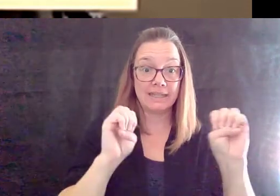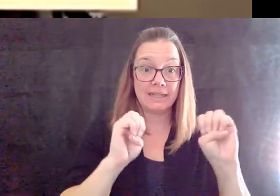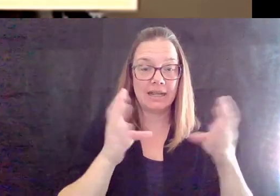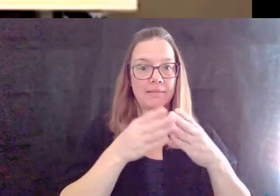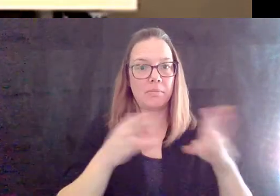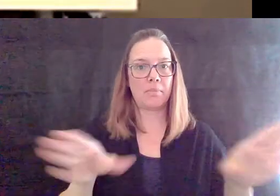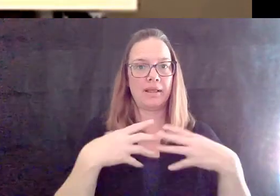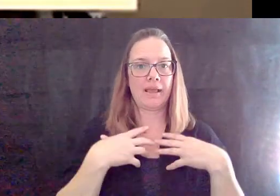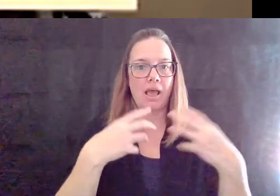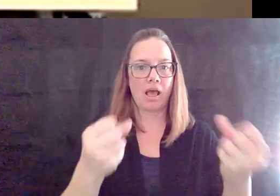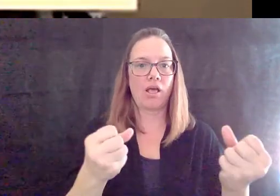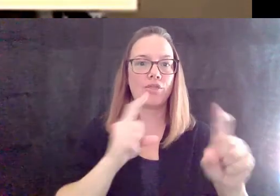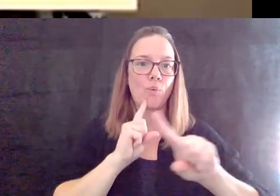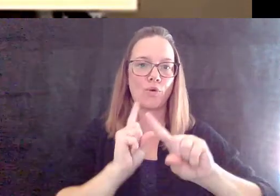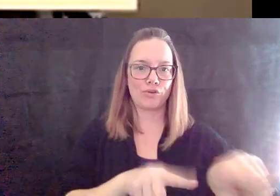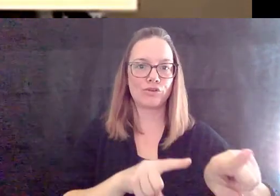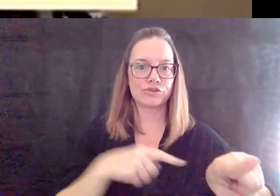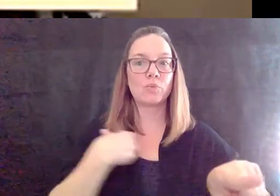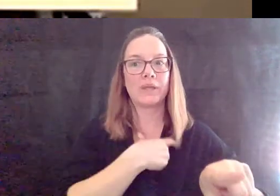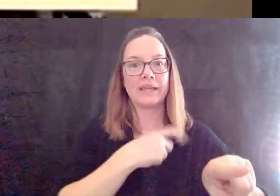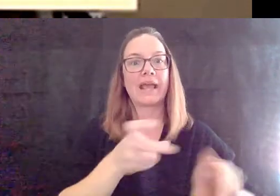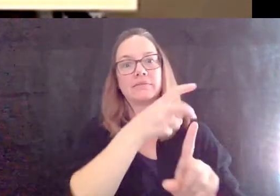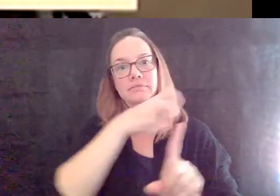orders allow us to sort of revert to phone.